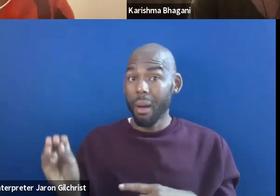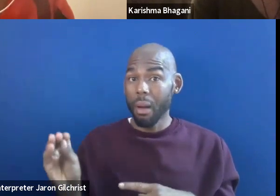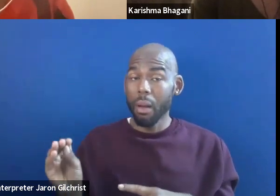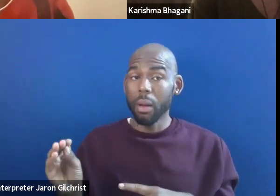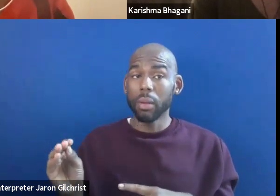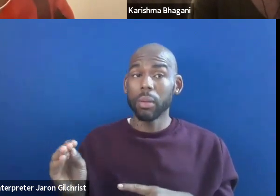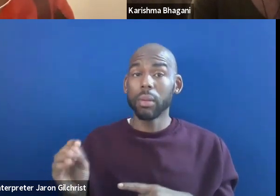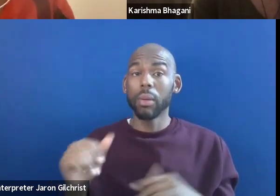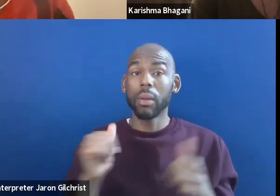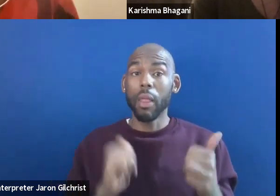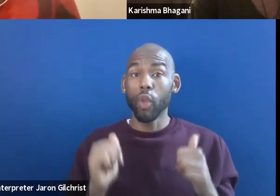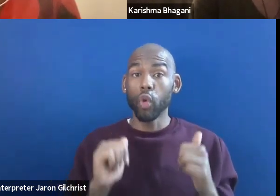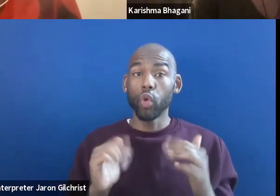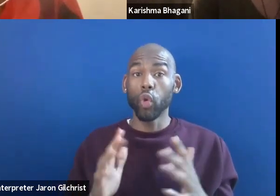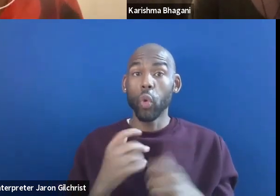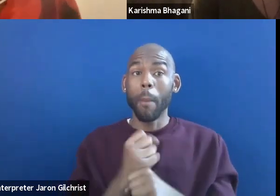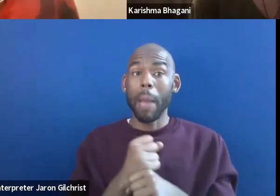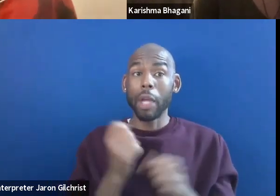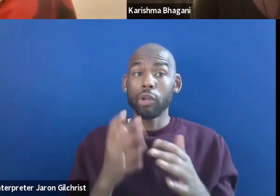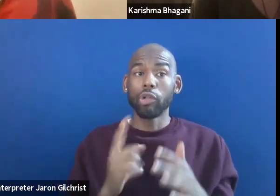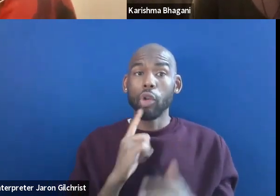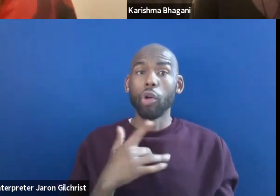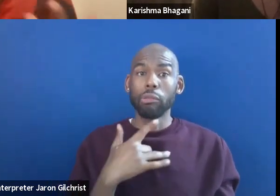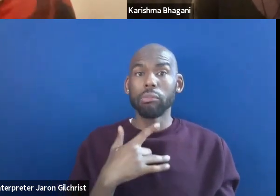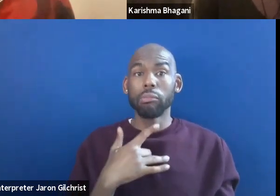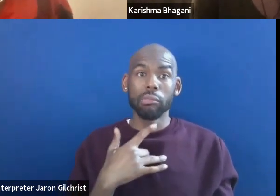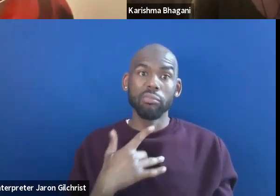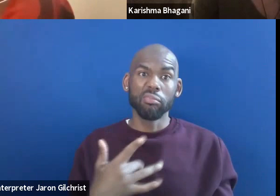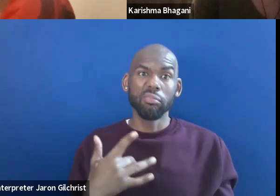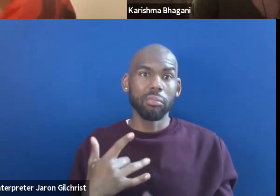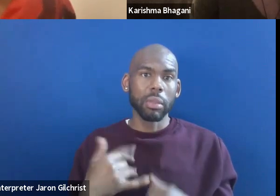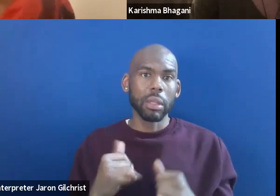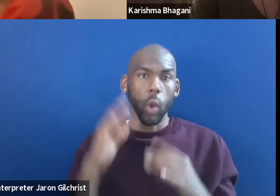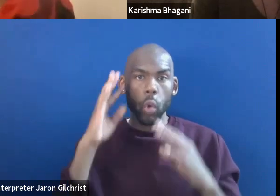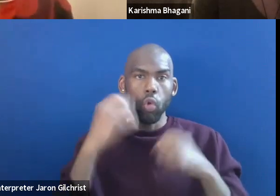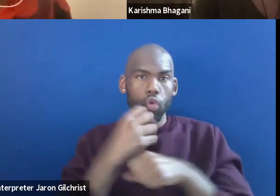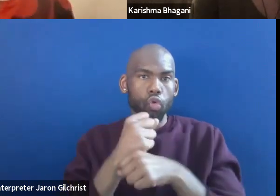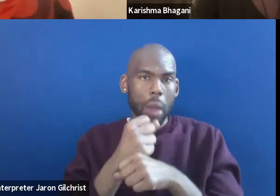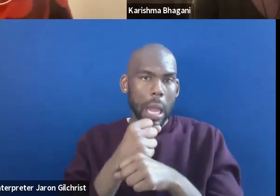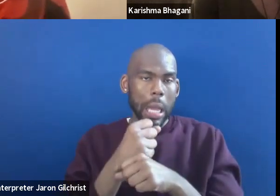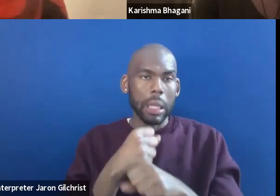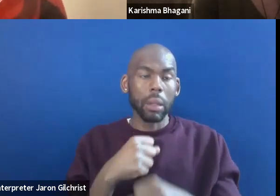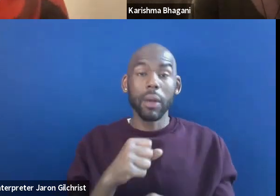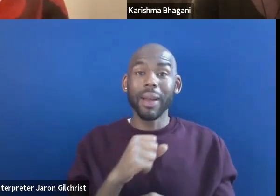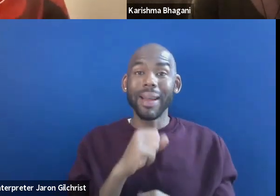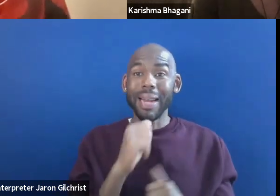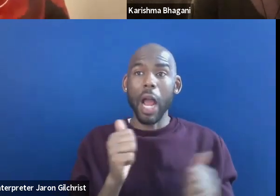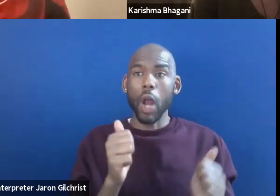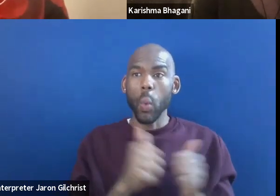theater makers are generally creating and we're not creating with the know that my work will land